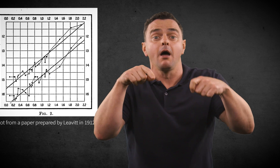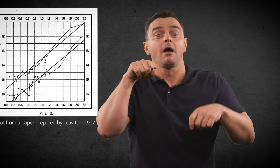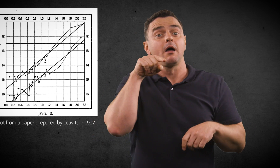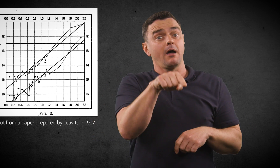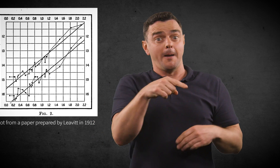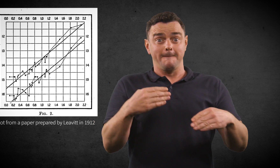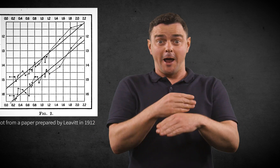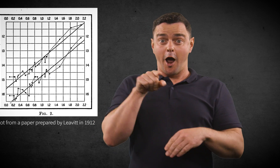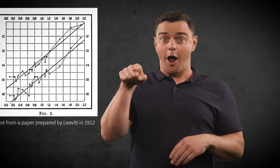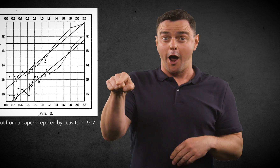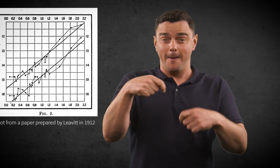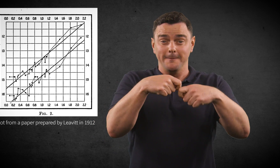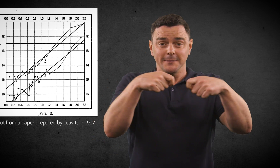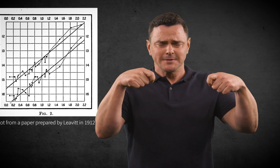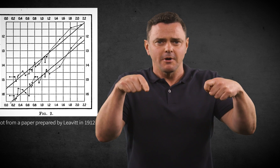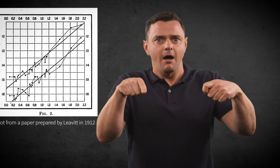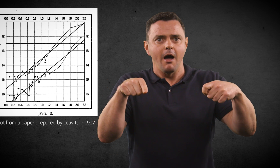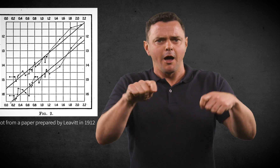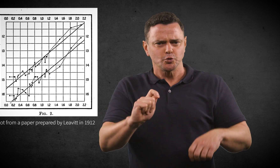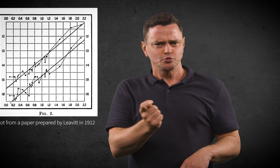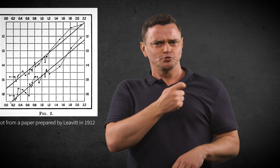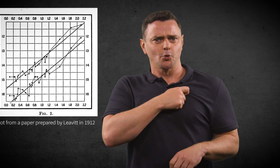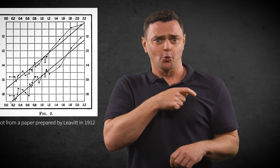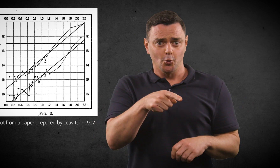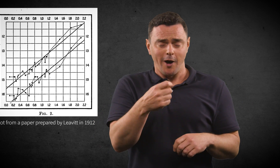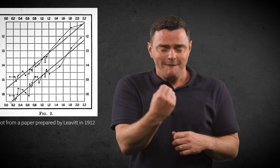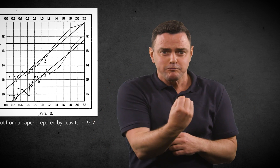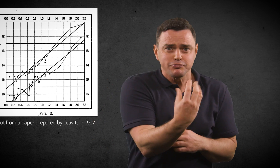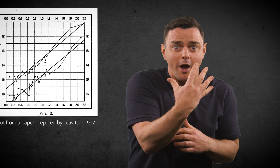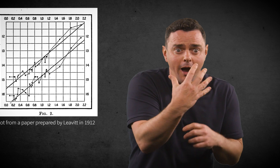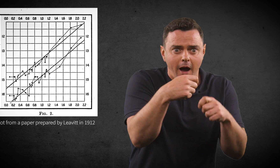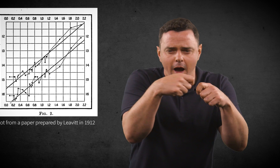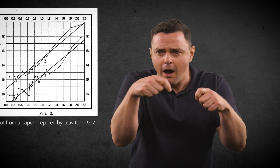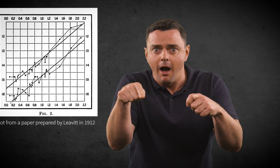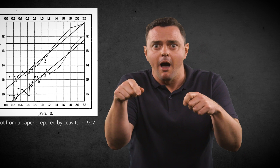allowed Leavitt to figure out a way to accurately measure the true brightness of stars.